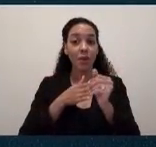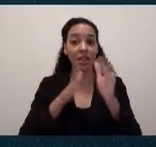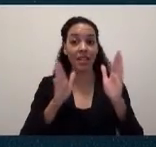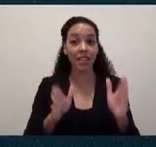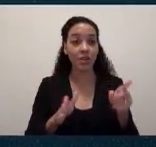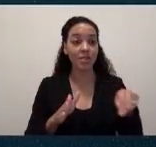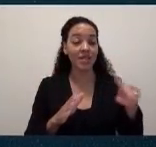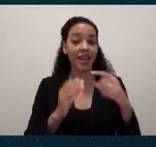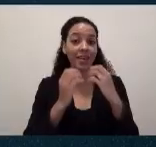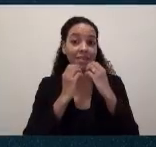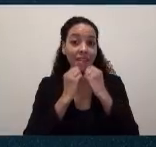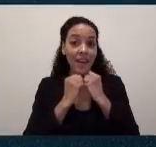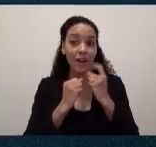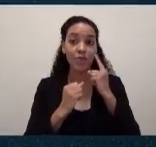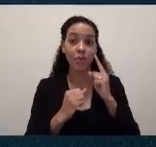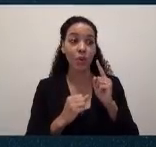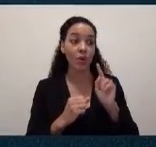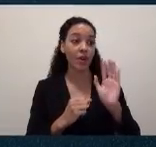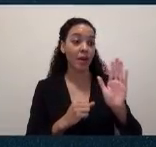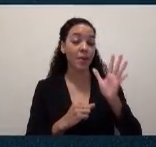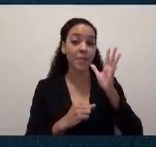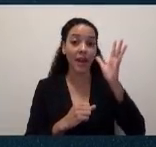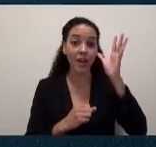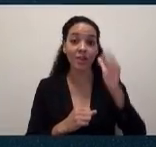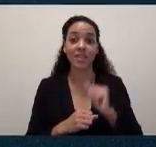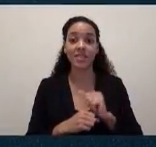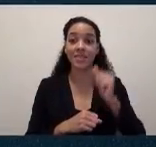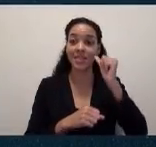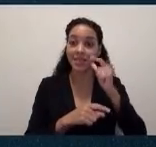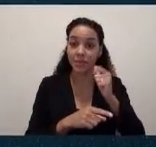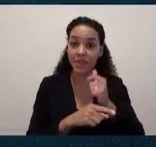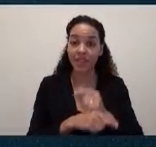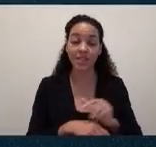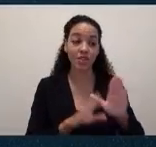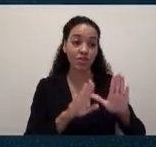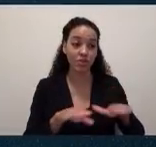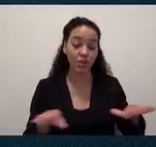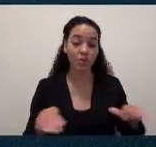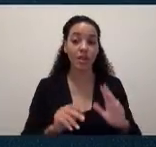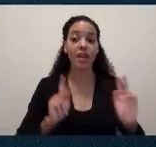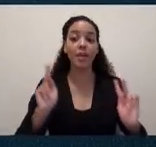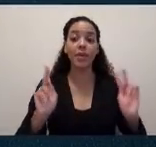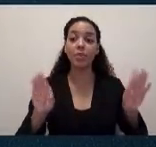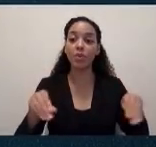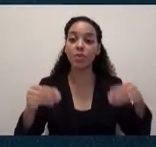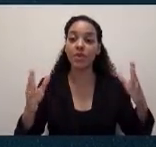for your siblings, for your children, people who provide care for other people's families.